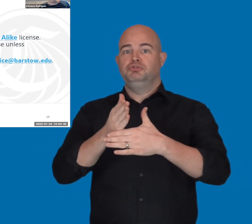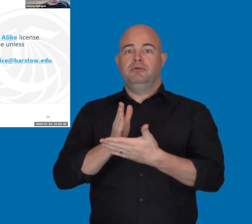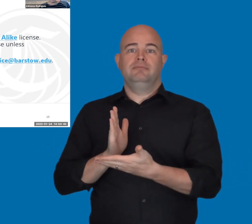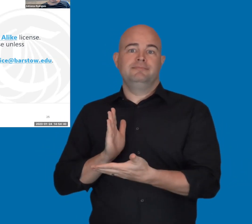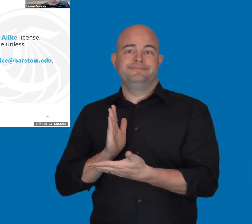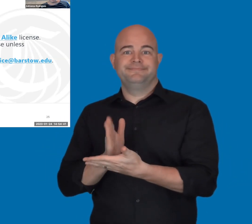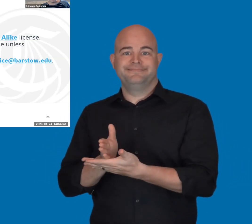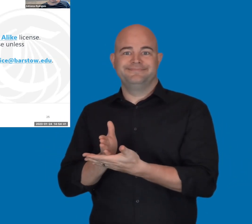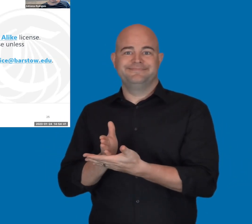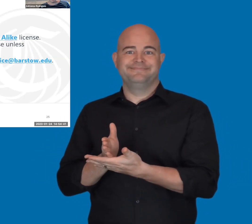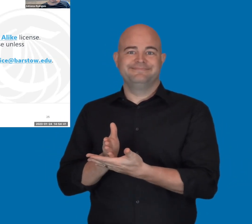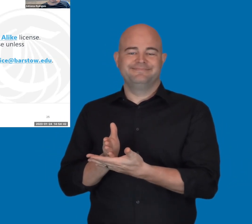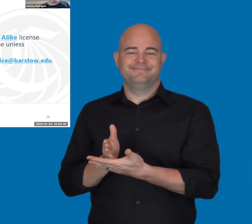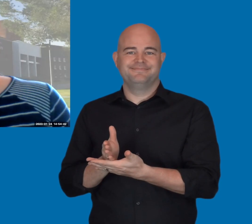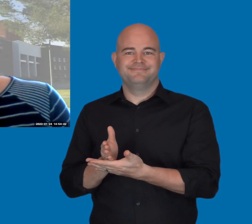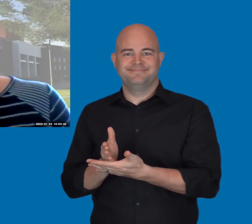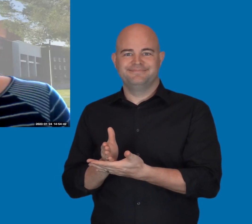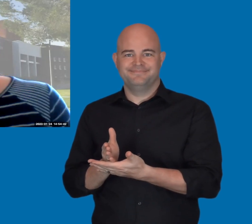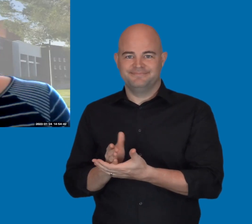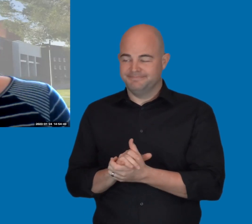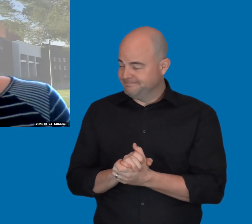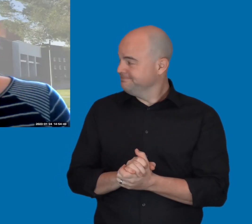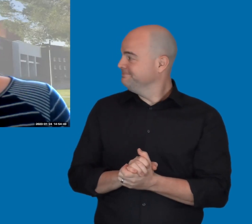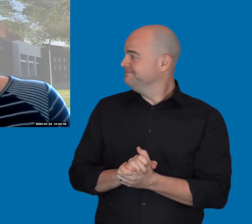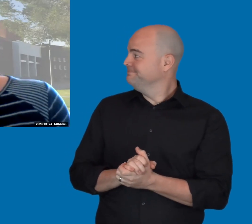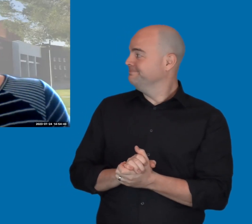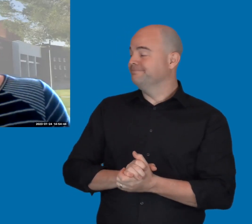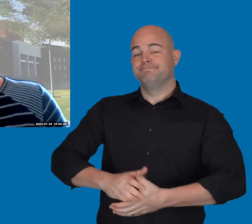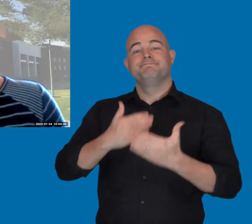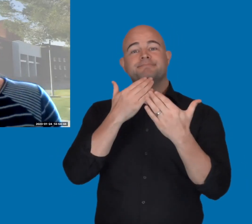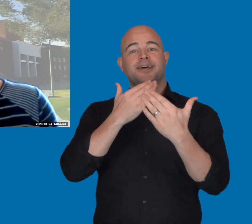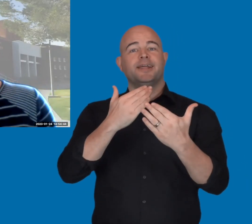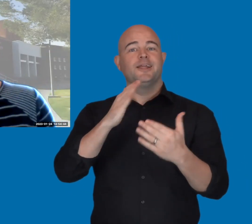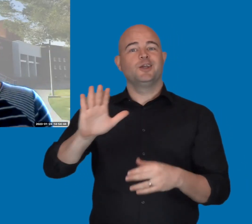And I thank you guys for your time.